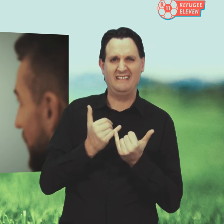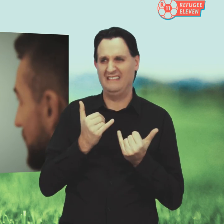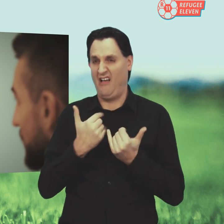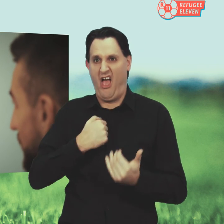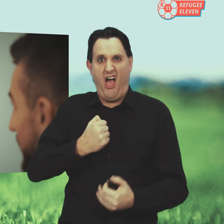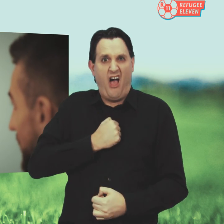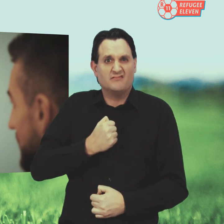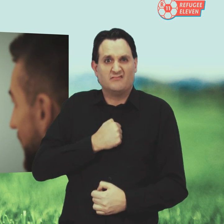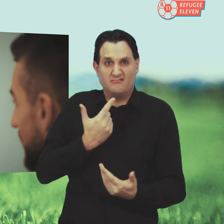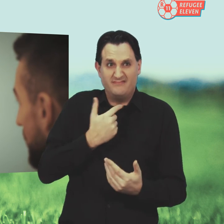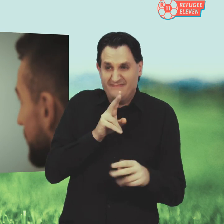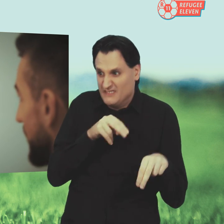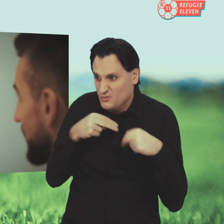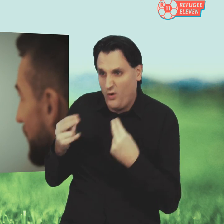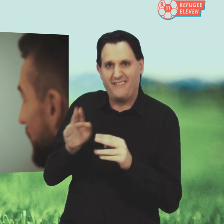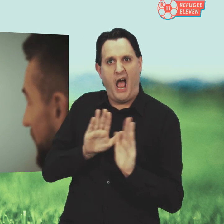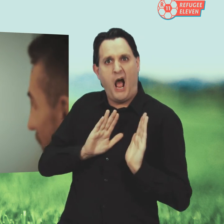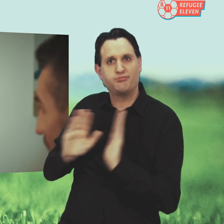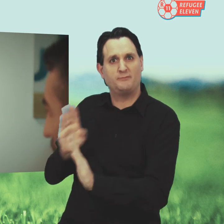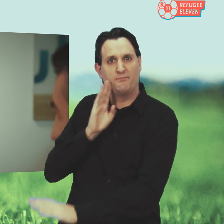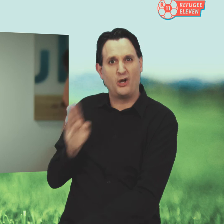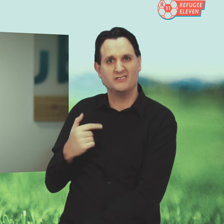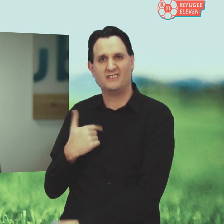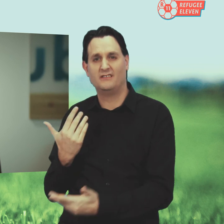We were really scared of being deported back to Bosnia.